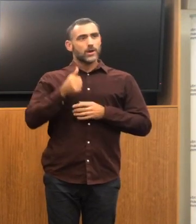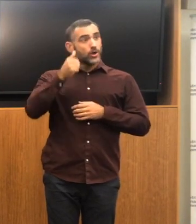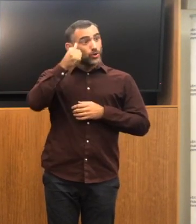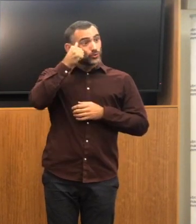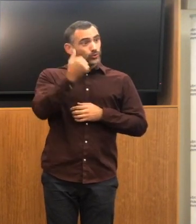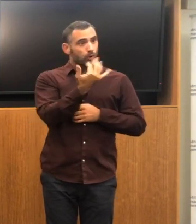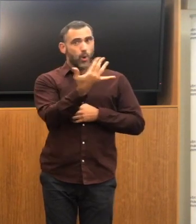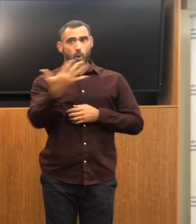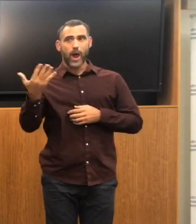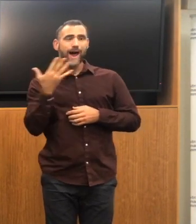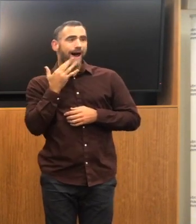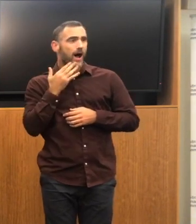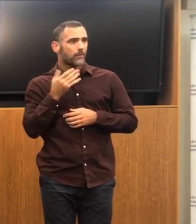Use it for something else, please.